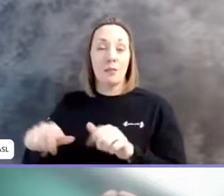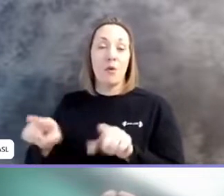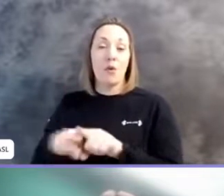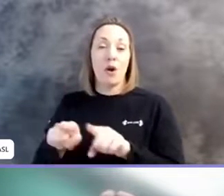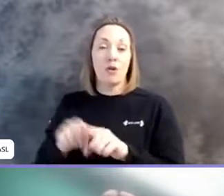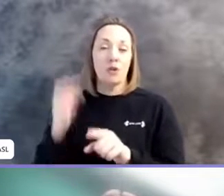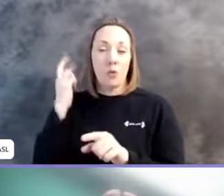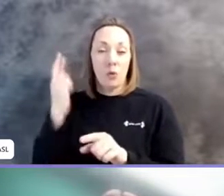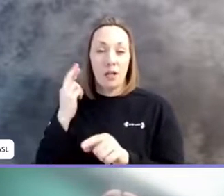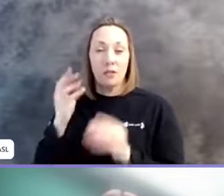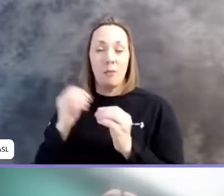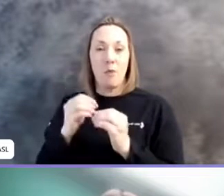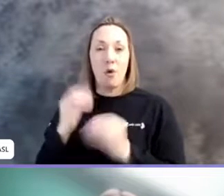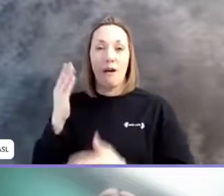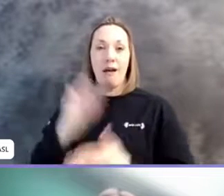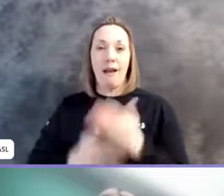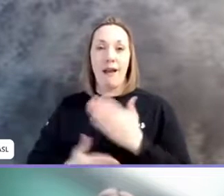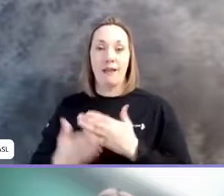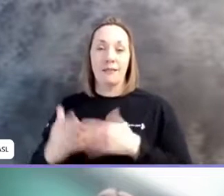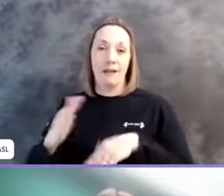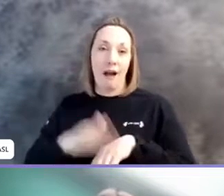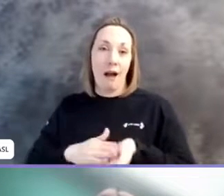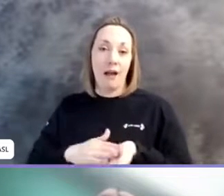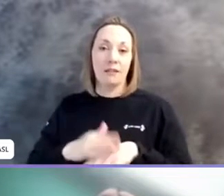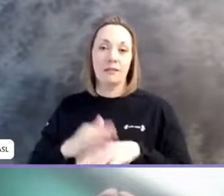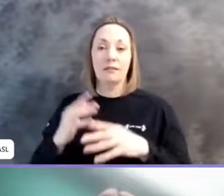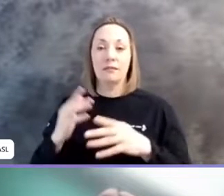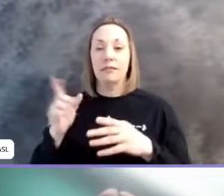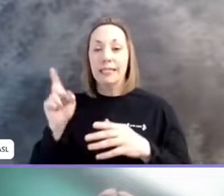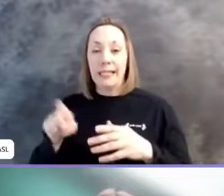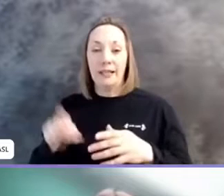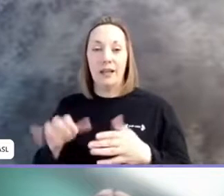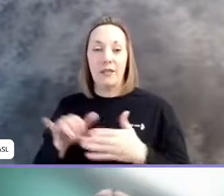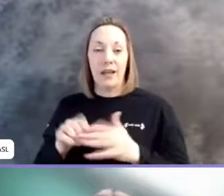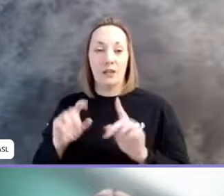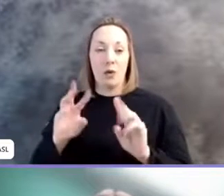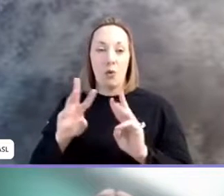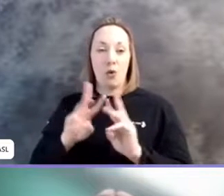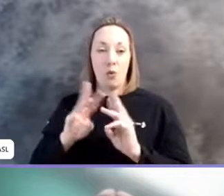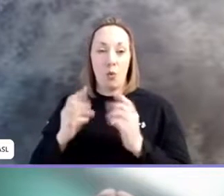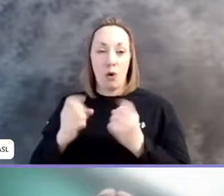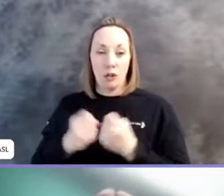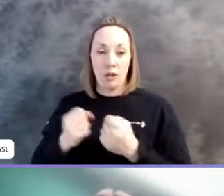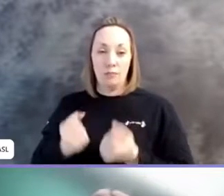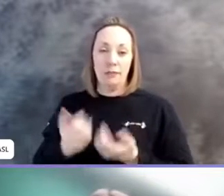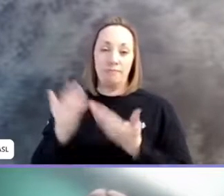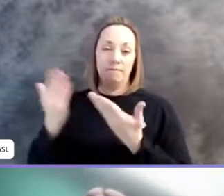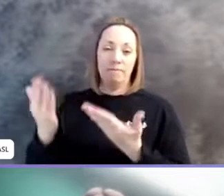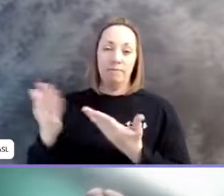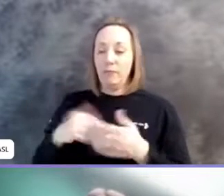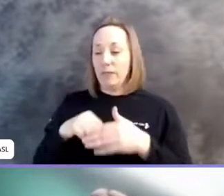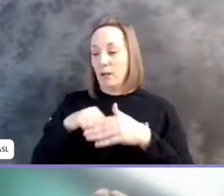collaborated with our L&D team to create learning rose focus on accessibility. Also noticed